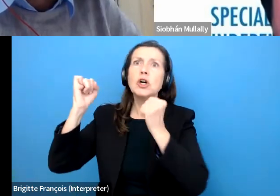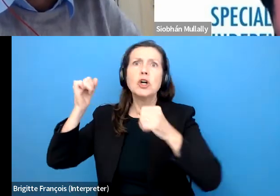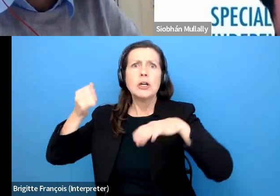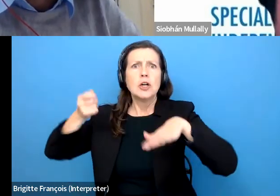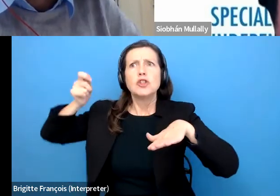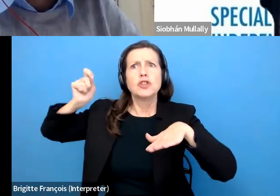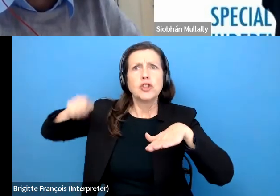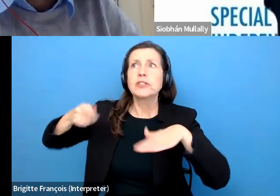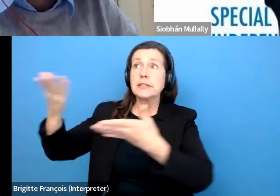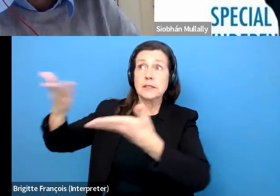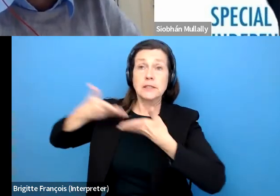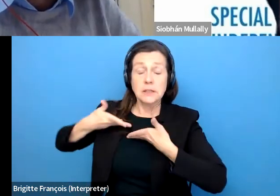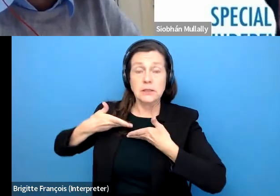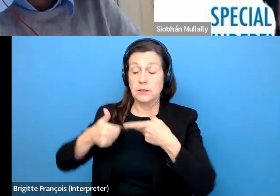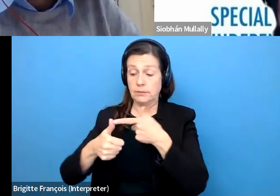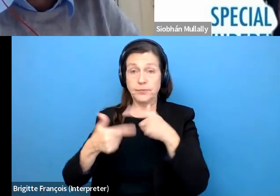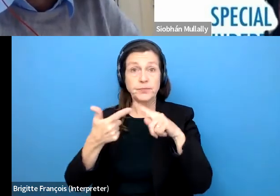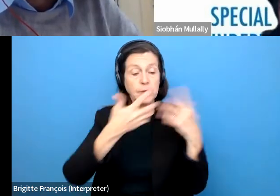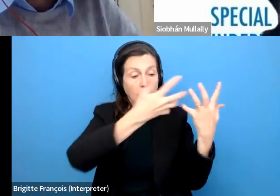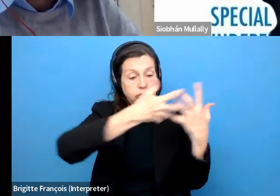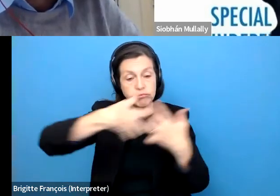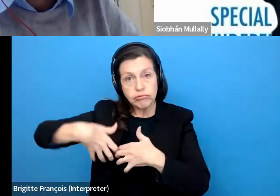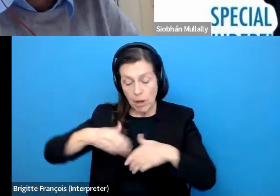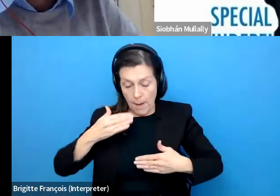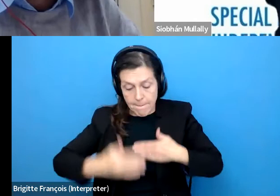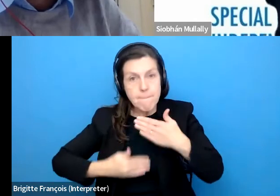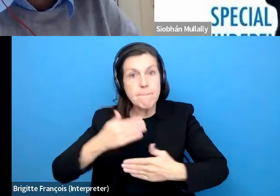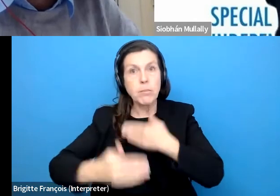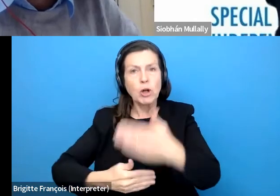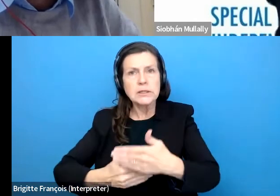there are procedural accommodations in all legal procedings,